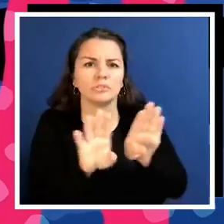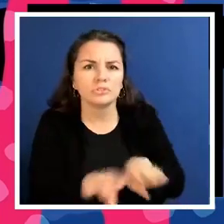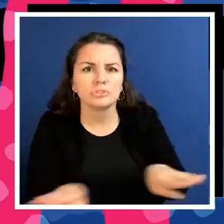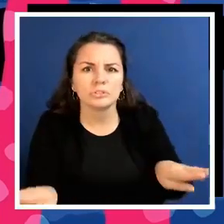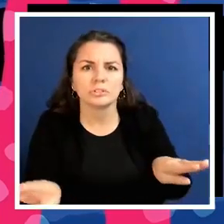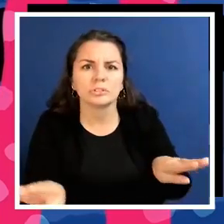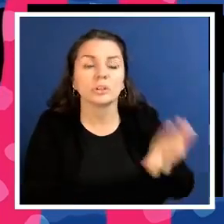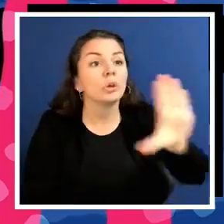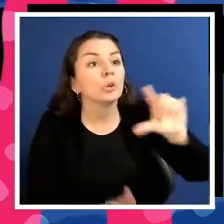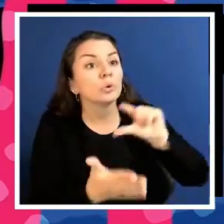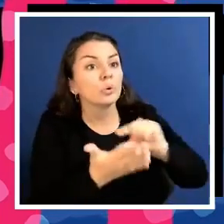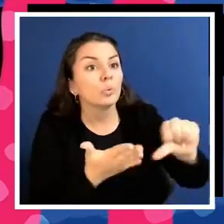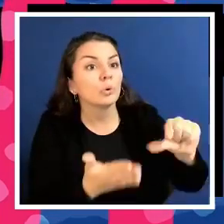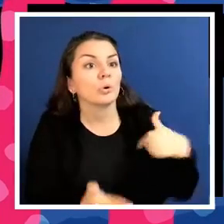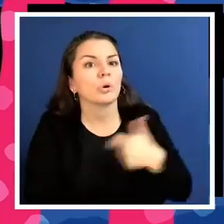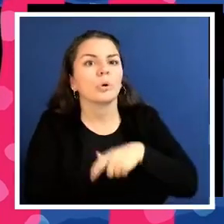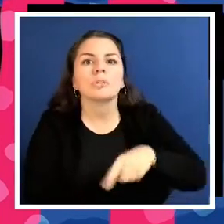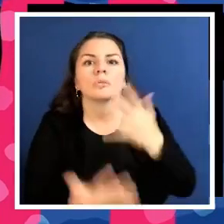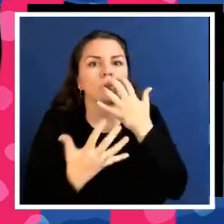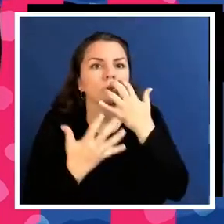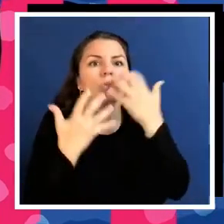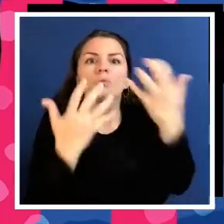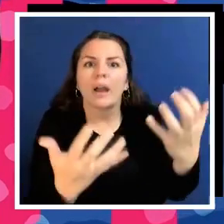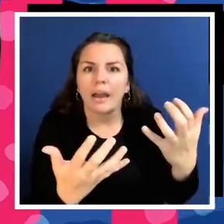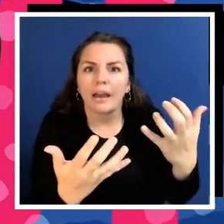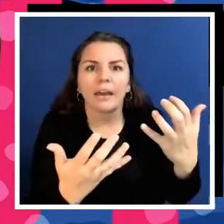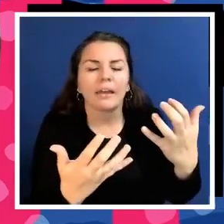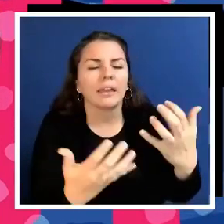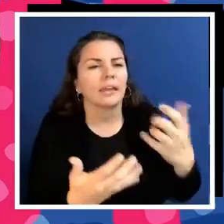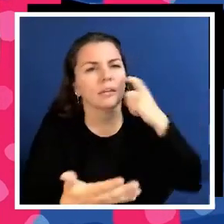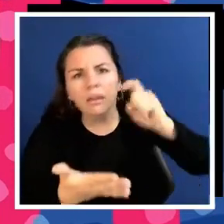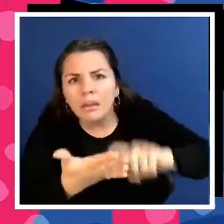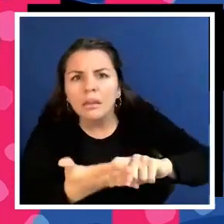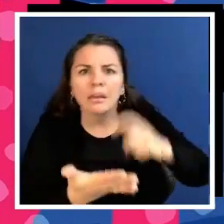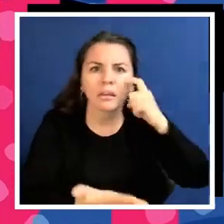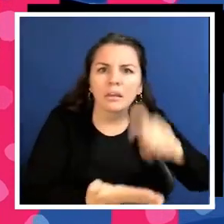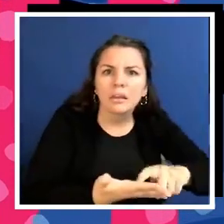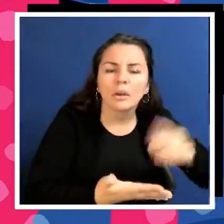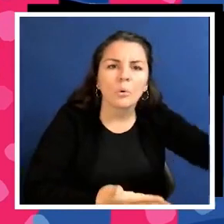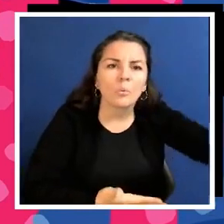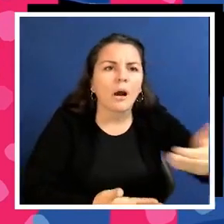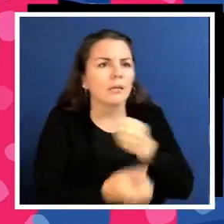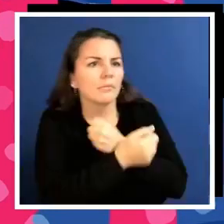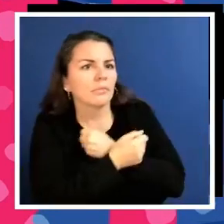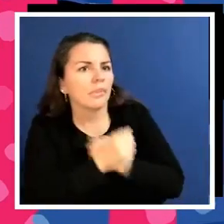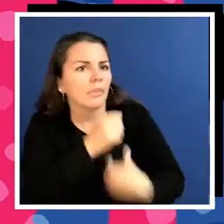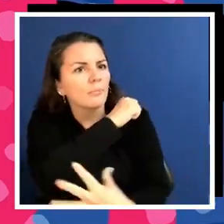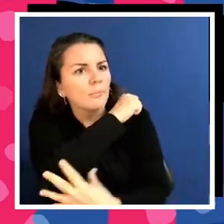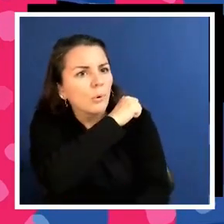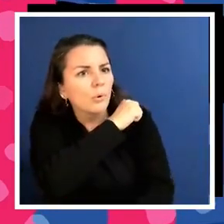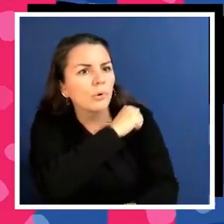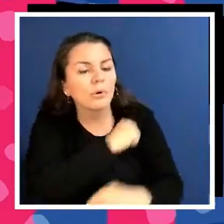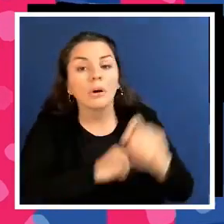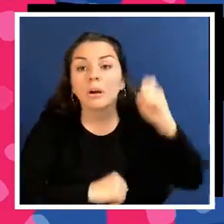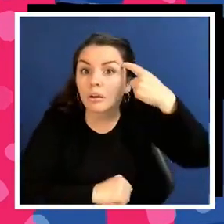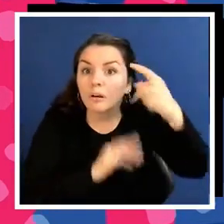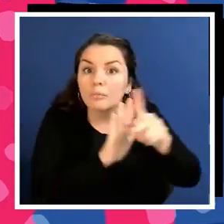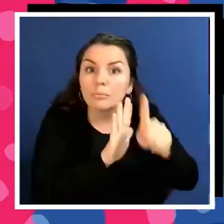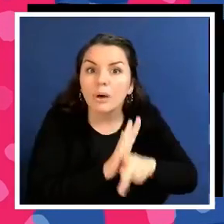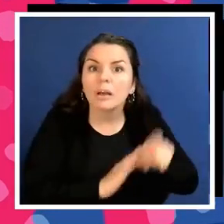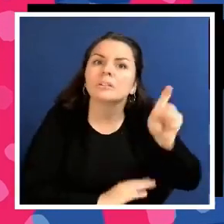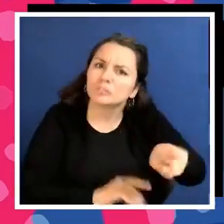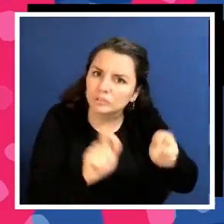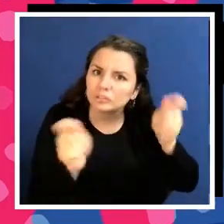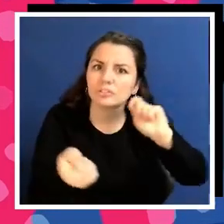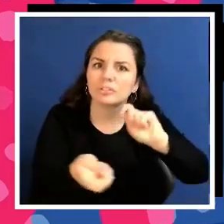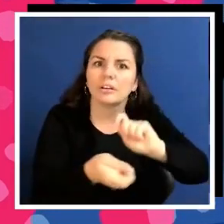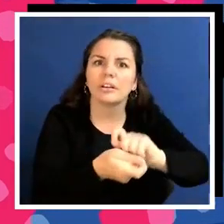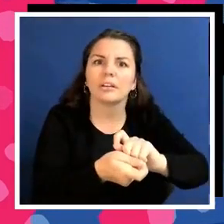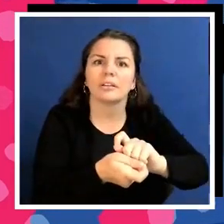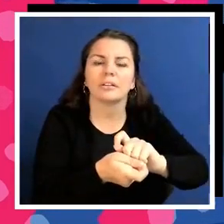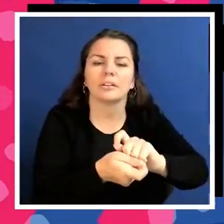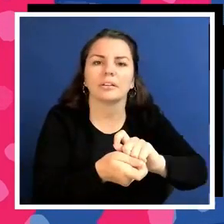LEAST OF THESE.